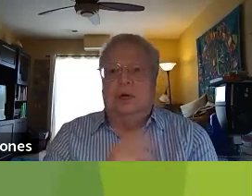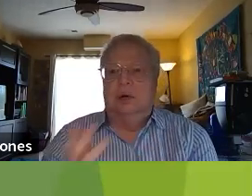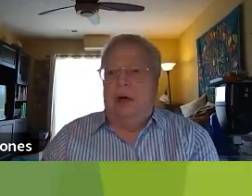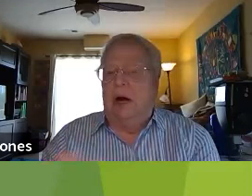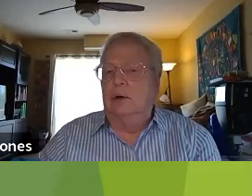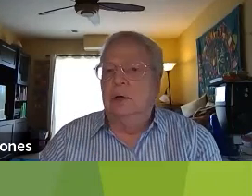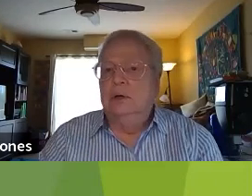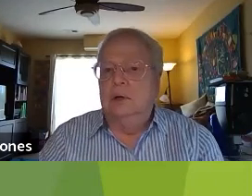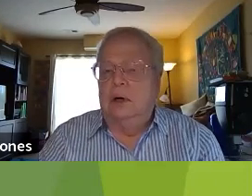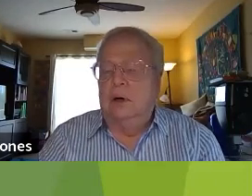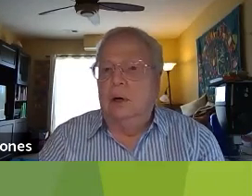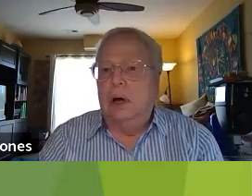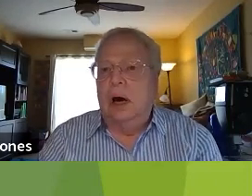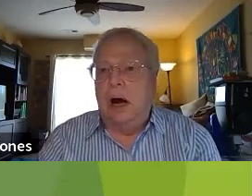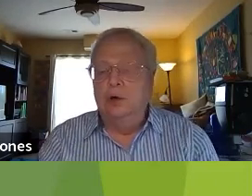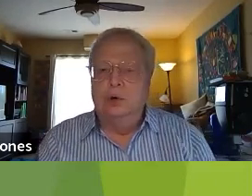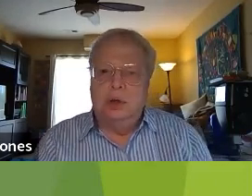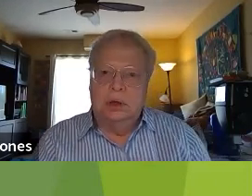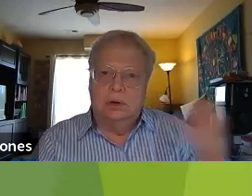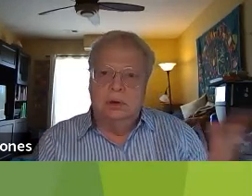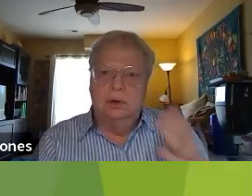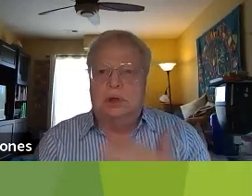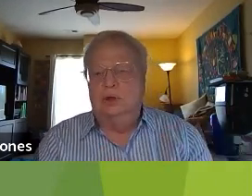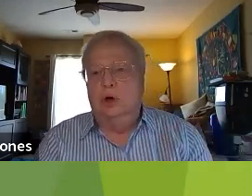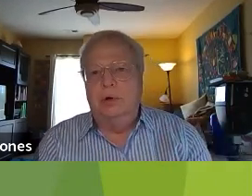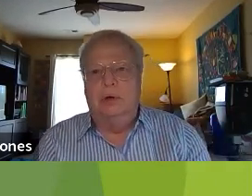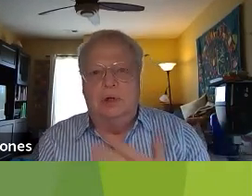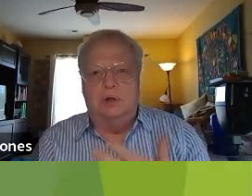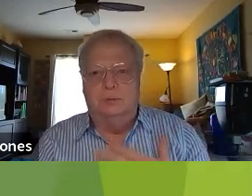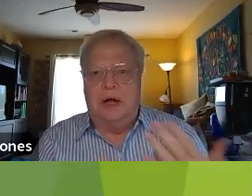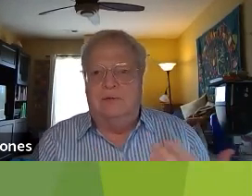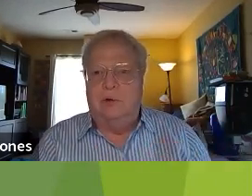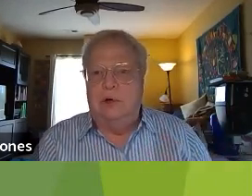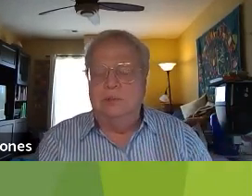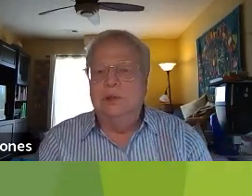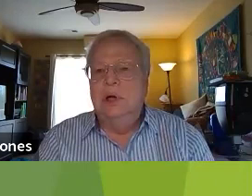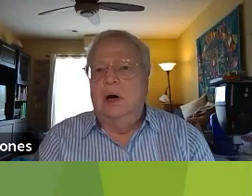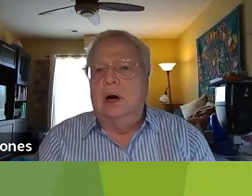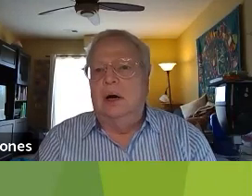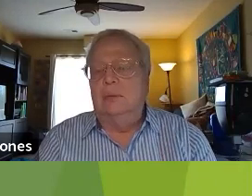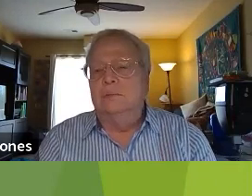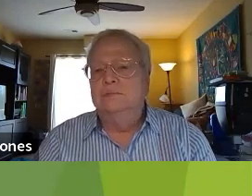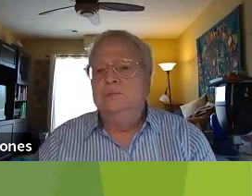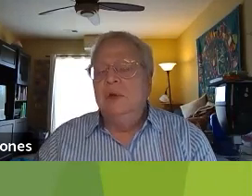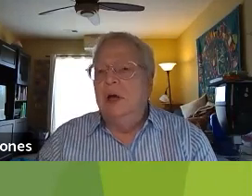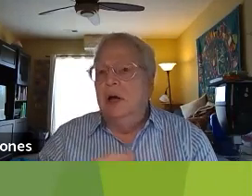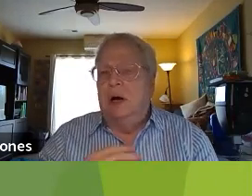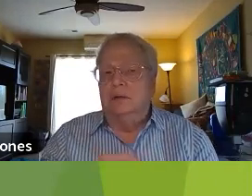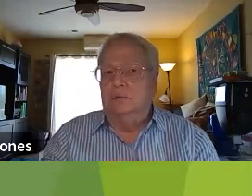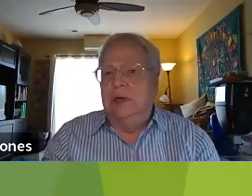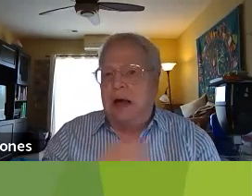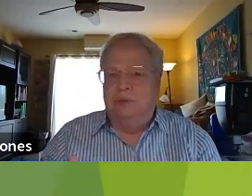Think about, you know, how you can include an interpreter in those platforms and captioning